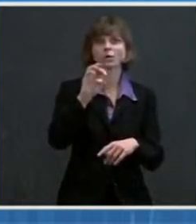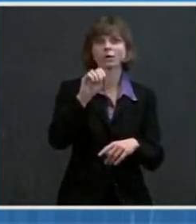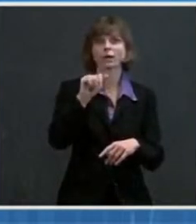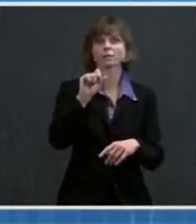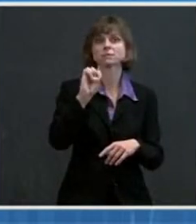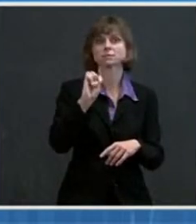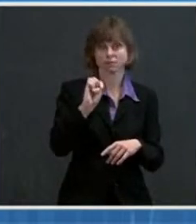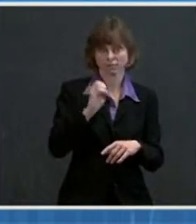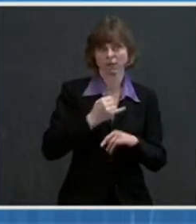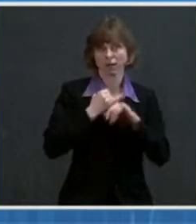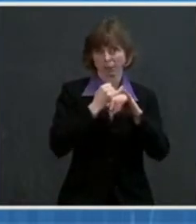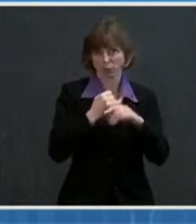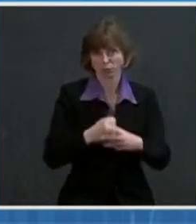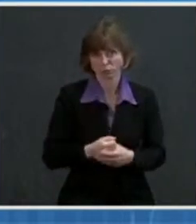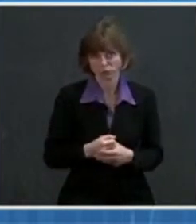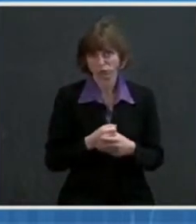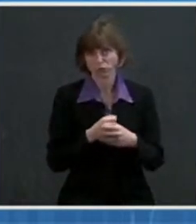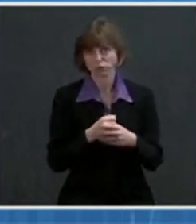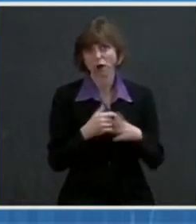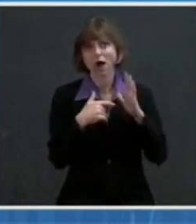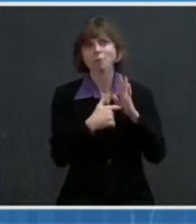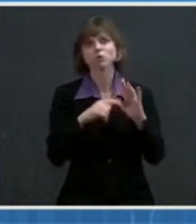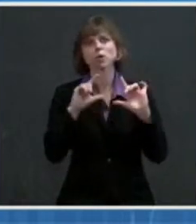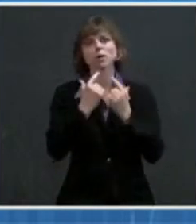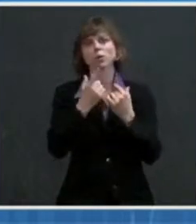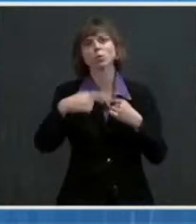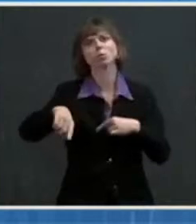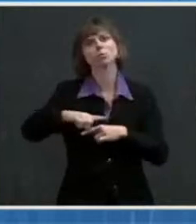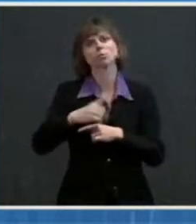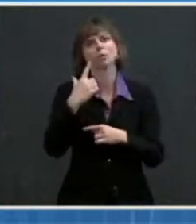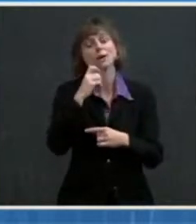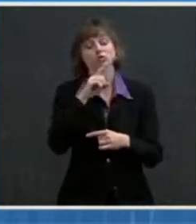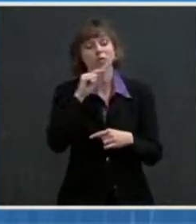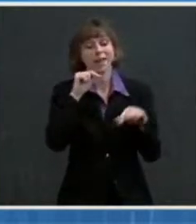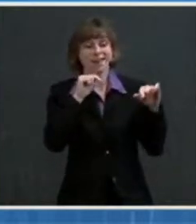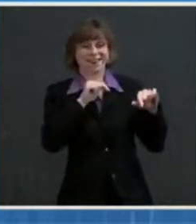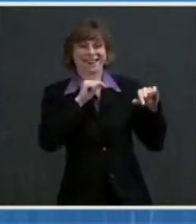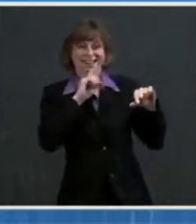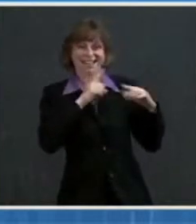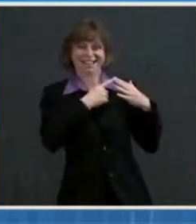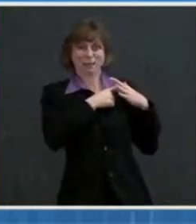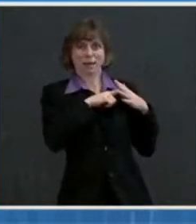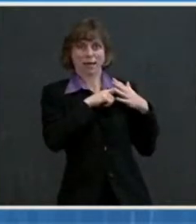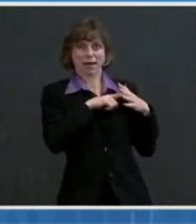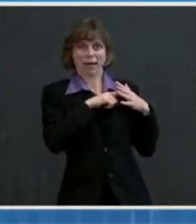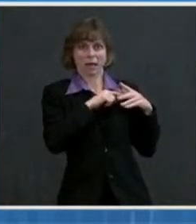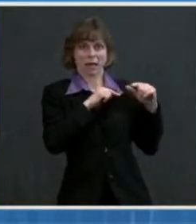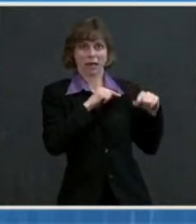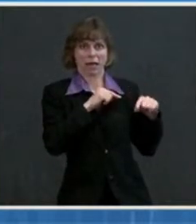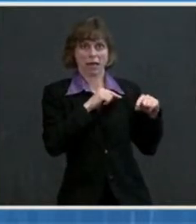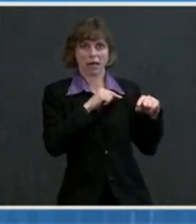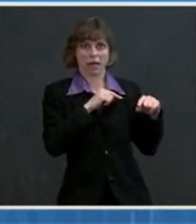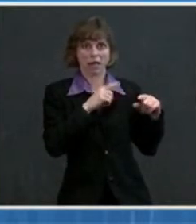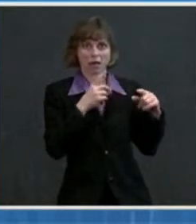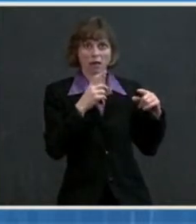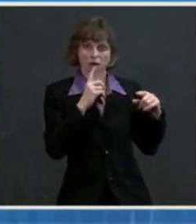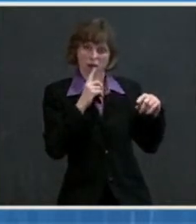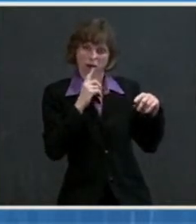IN A PHASE ONE TRIAL WITH A